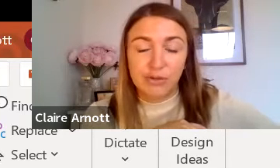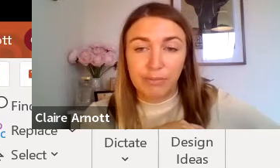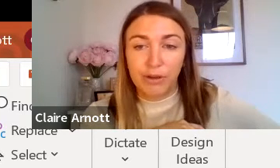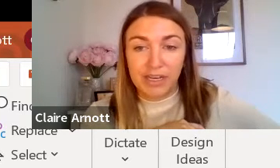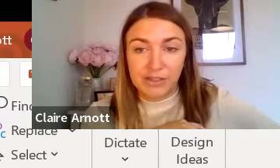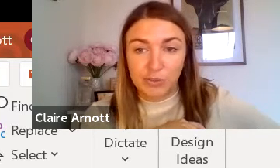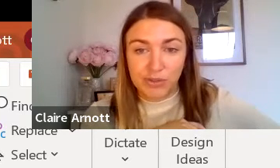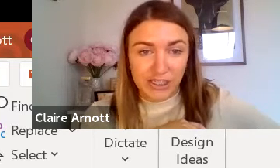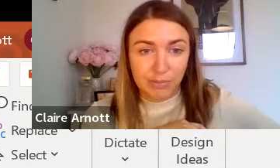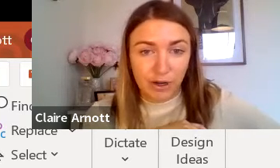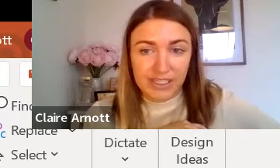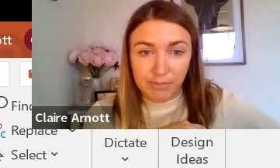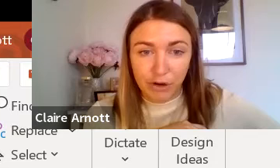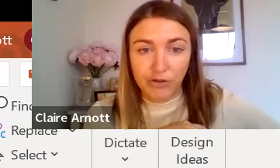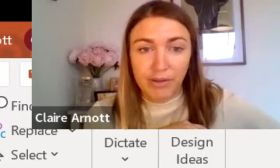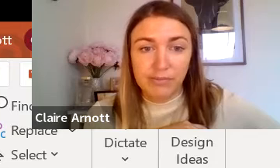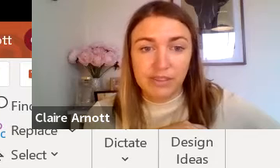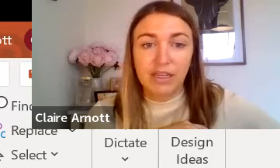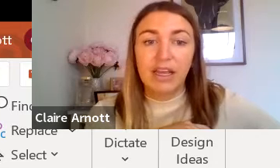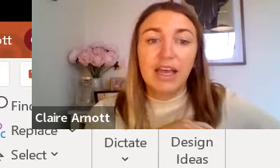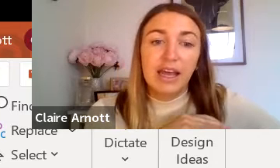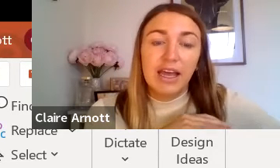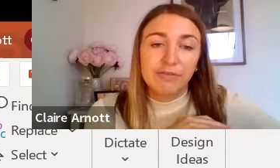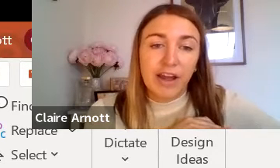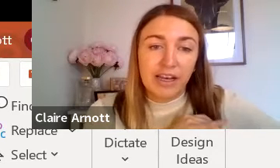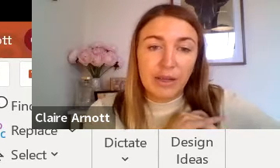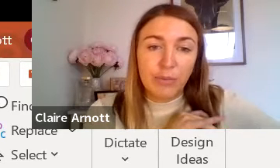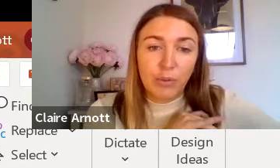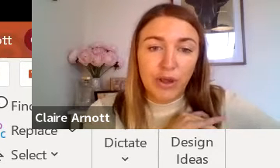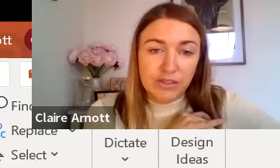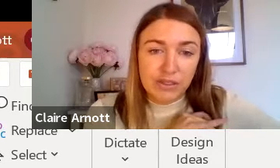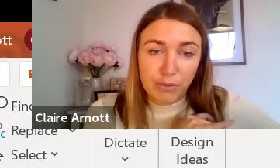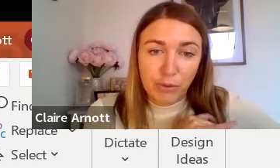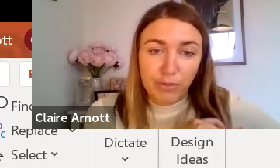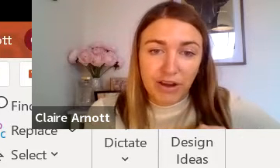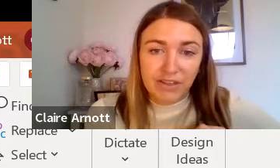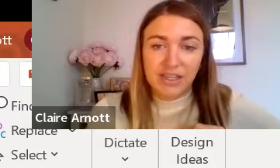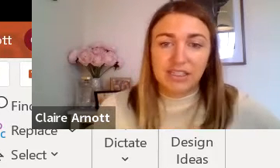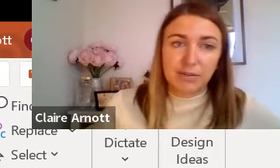related to employment and social protection policies? What works to support the private sector